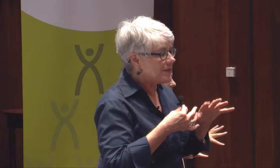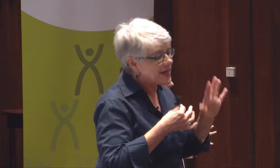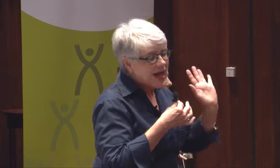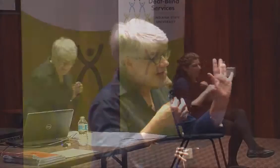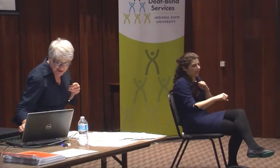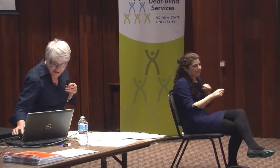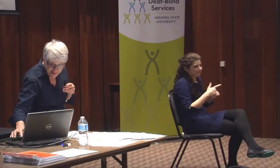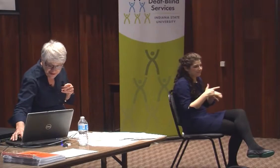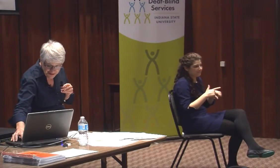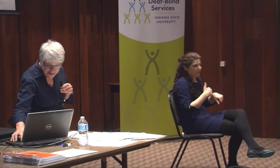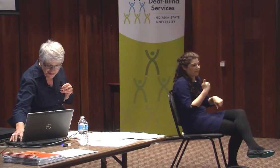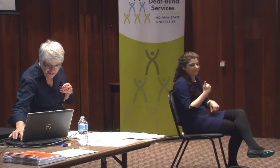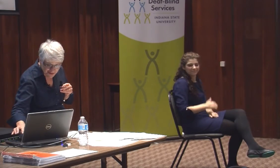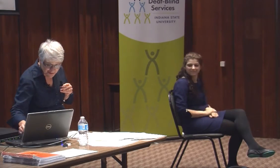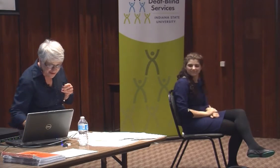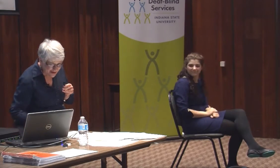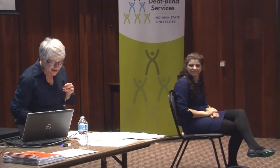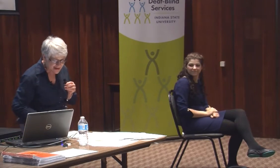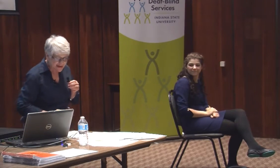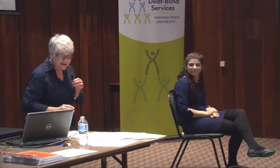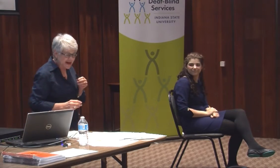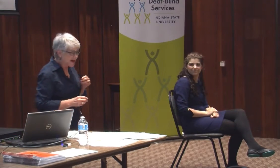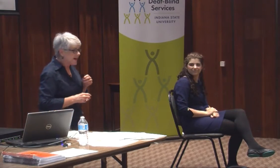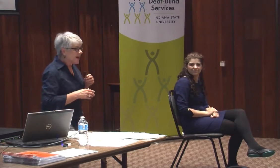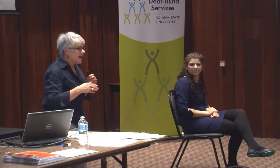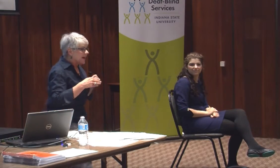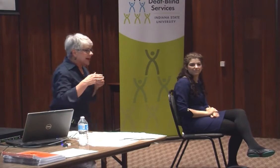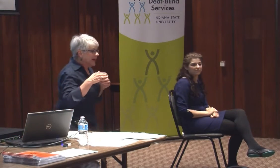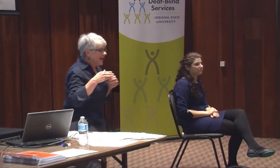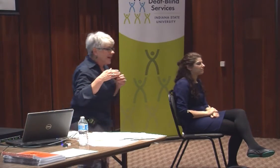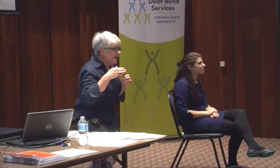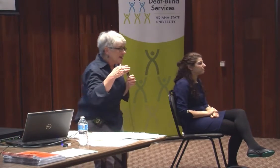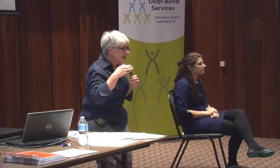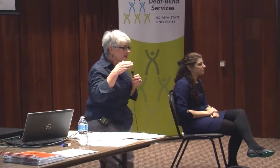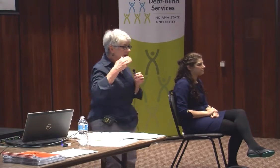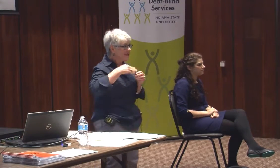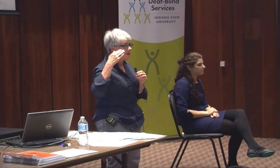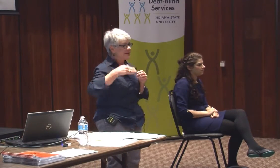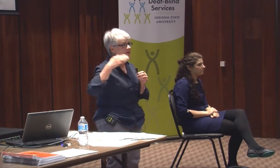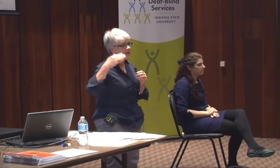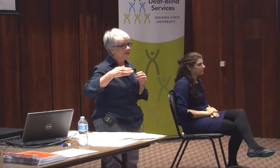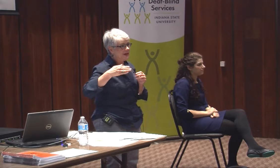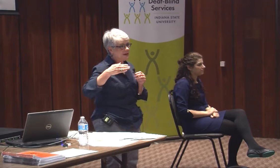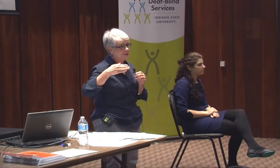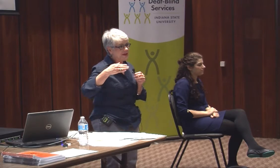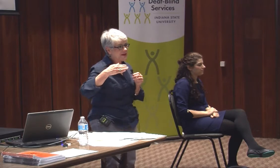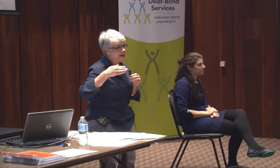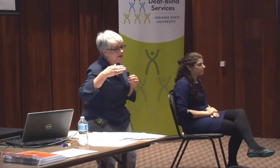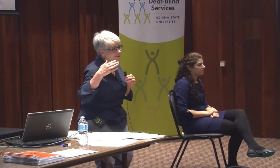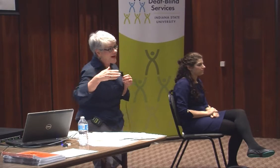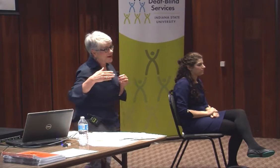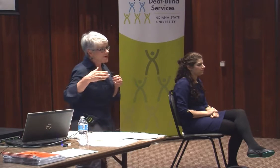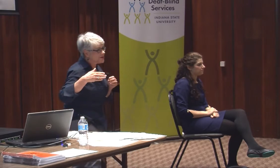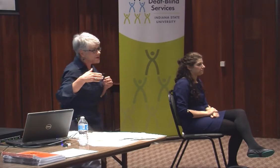them, but what I want you to realize is that typical sensory development follows